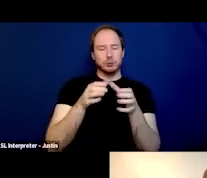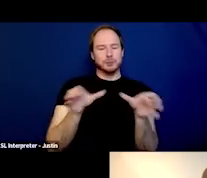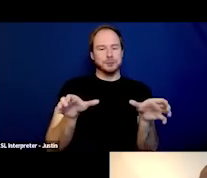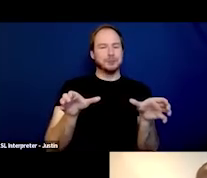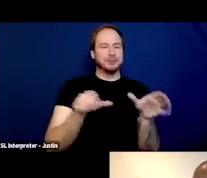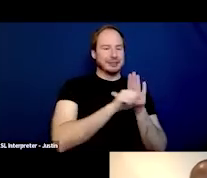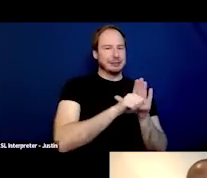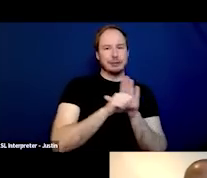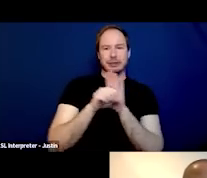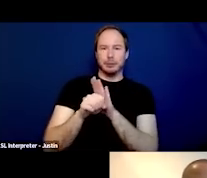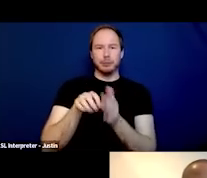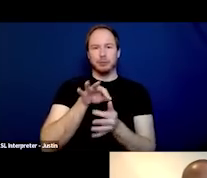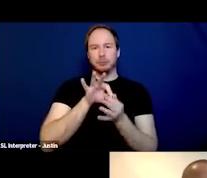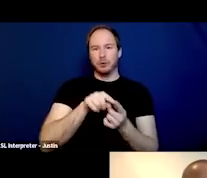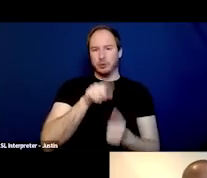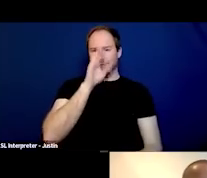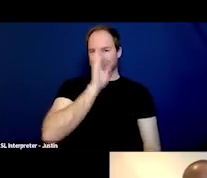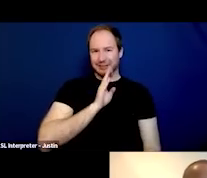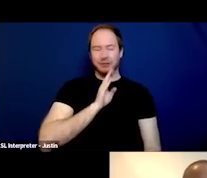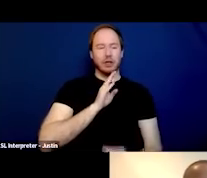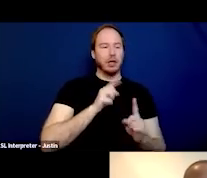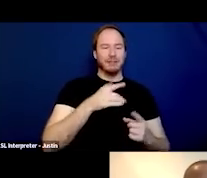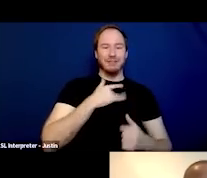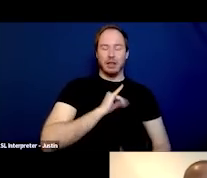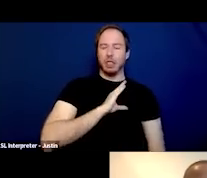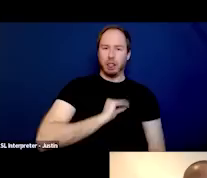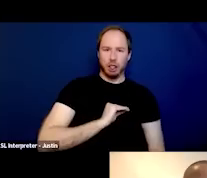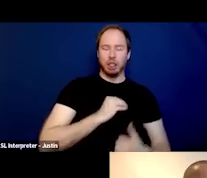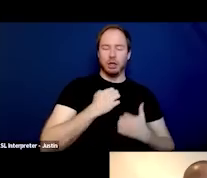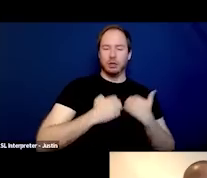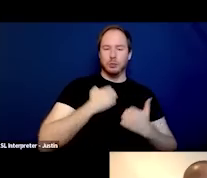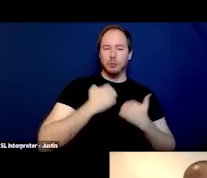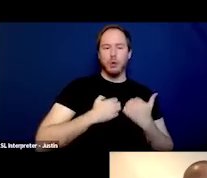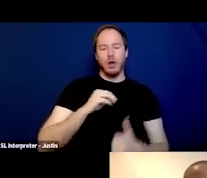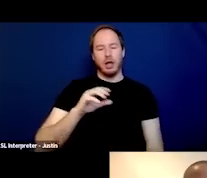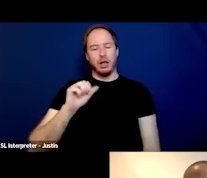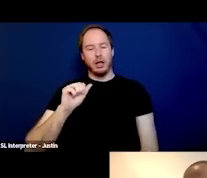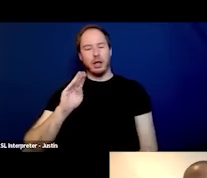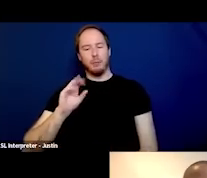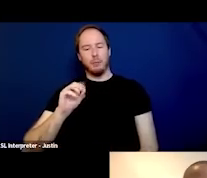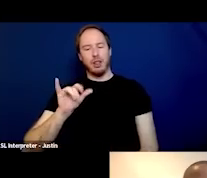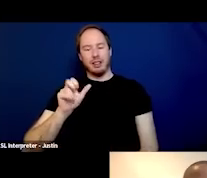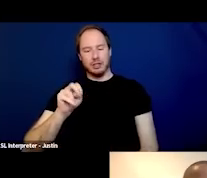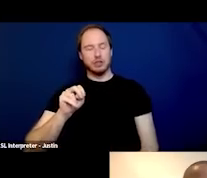prominent in schizophrenia, diminished emotional experience and avolition. So the diminished emotional experience